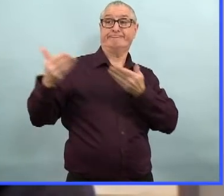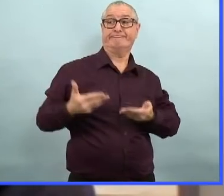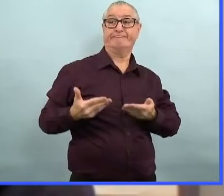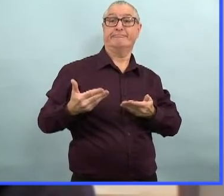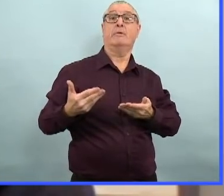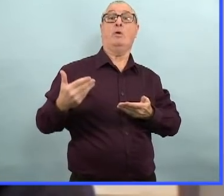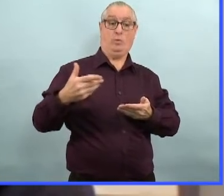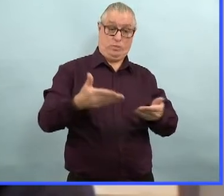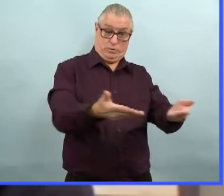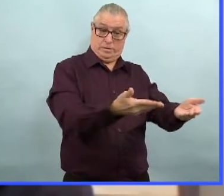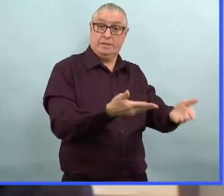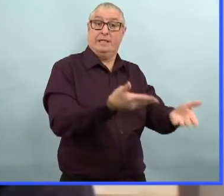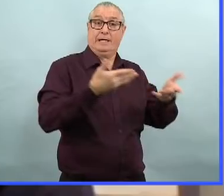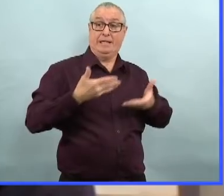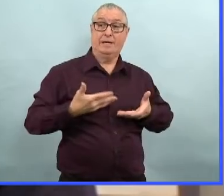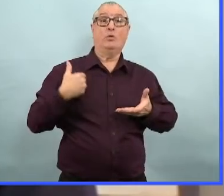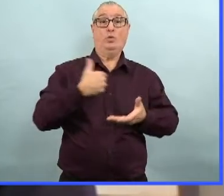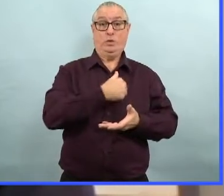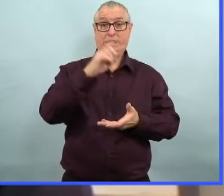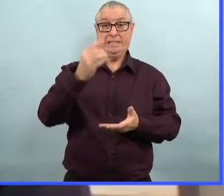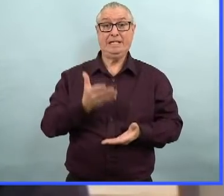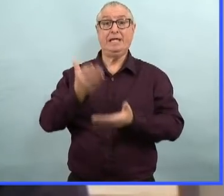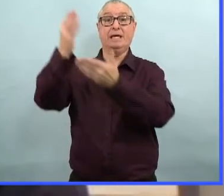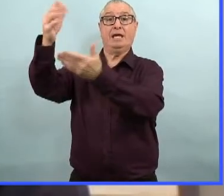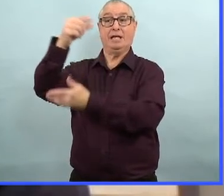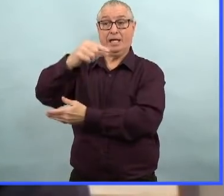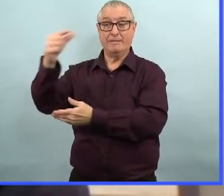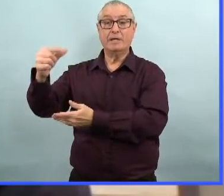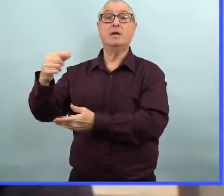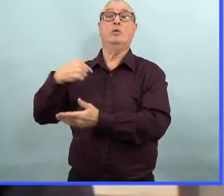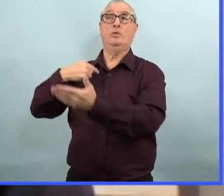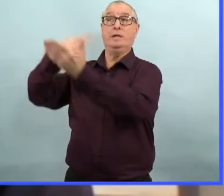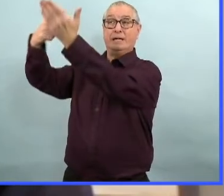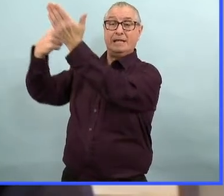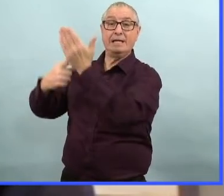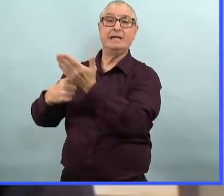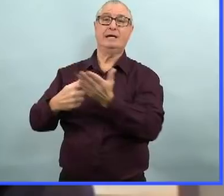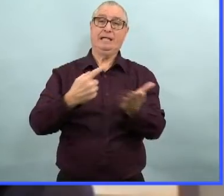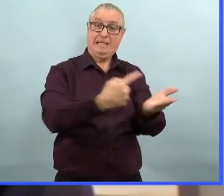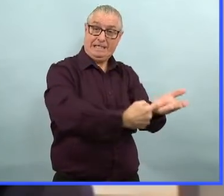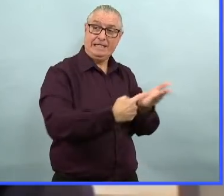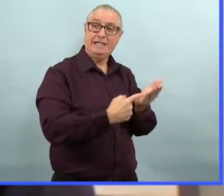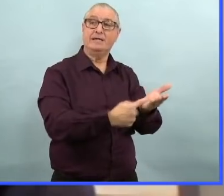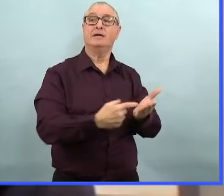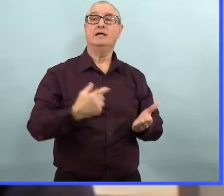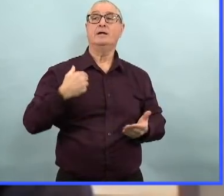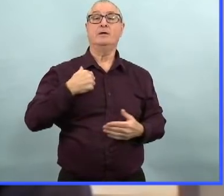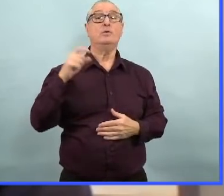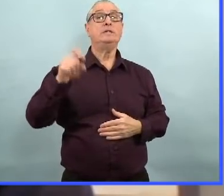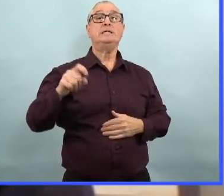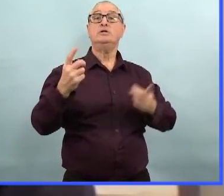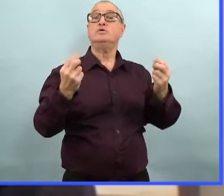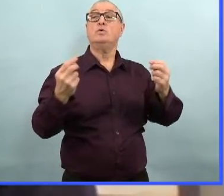uh on here so i think it's what we need to be done is what we've been discussing i think that there